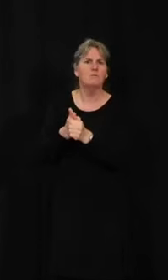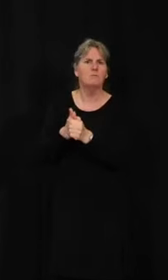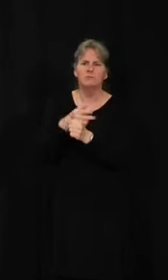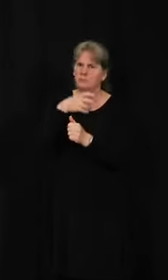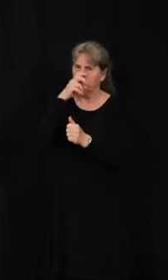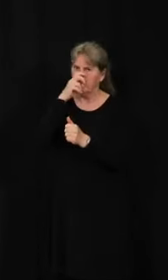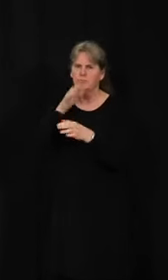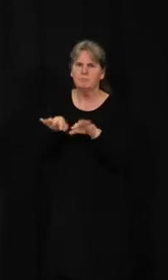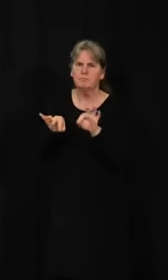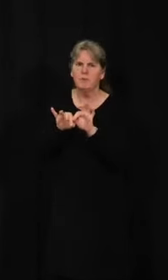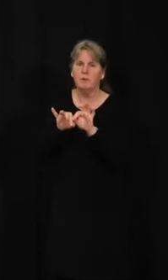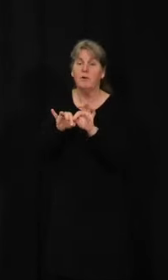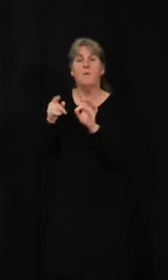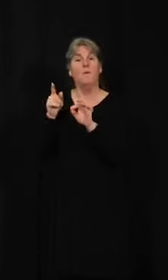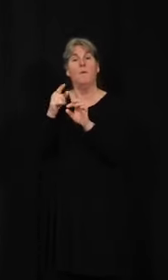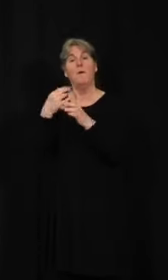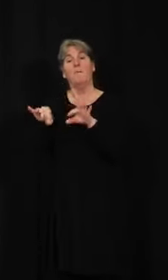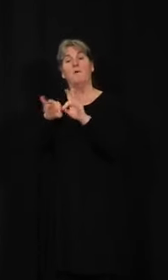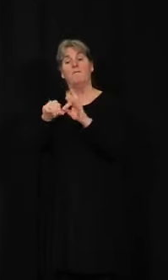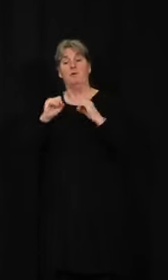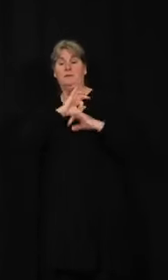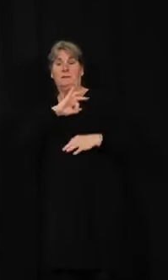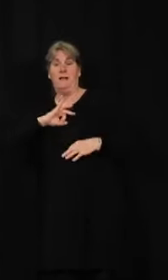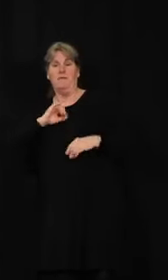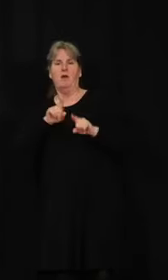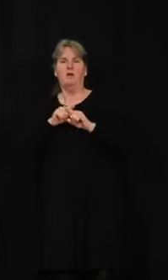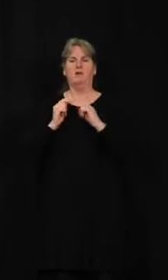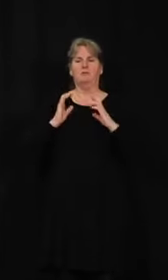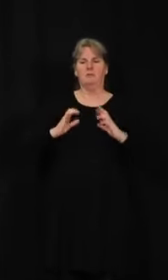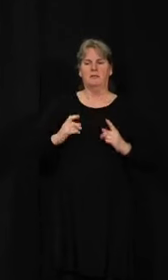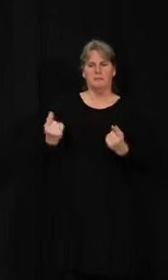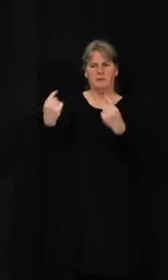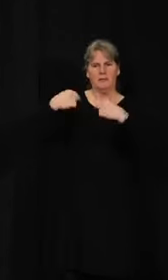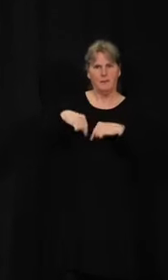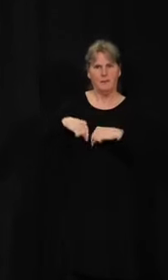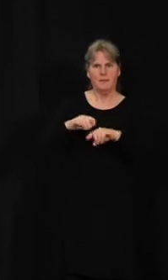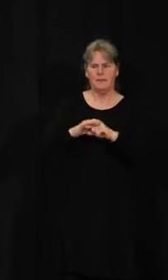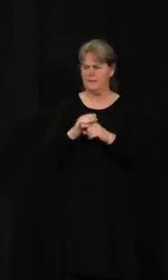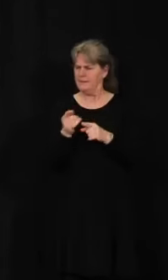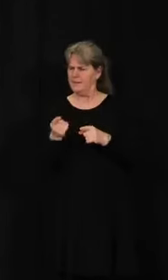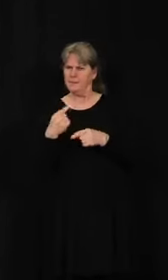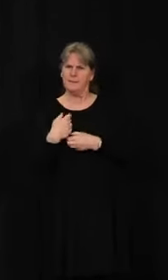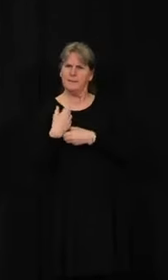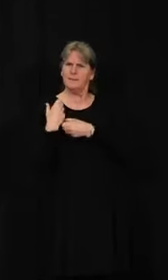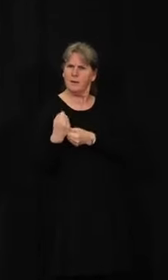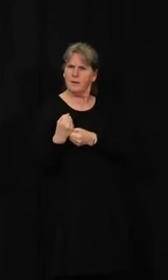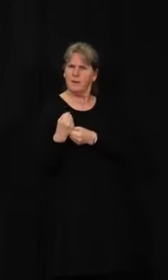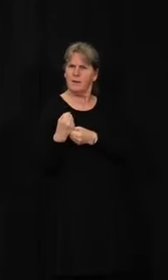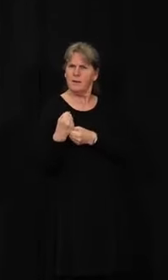This is important for both workers and customers, to ensure that everyone is confident that